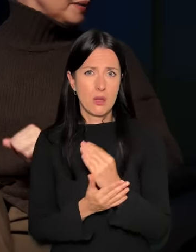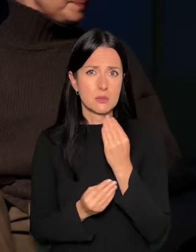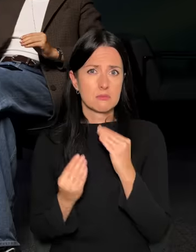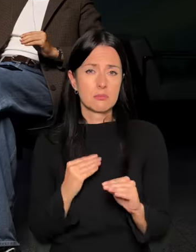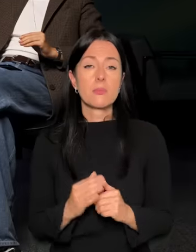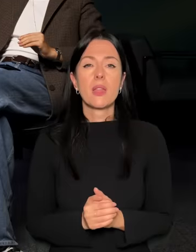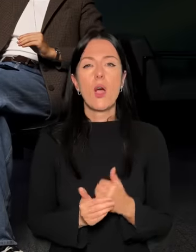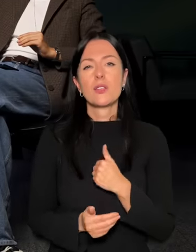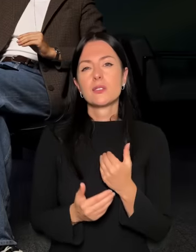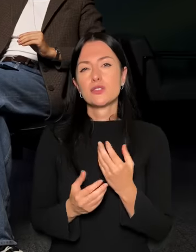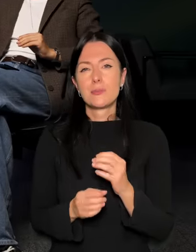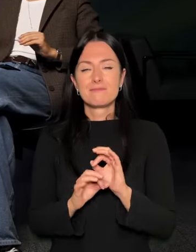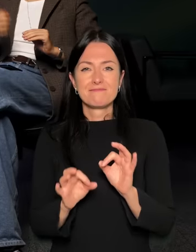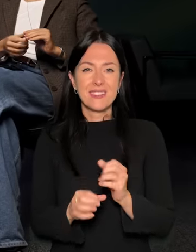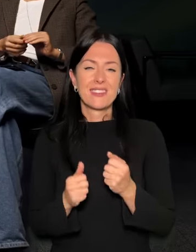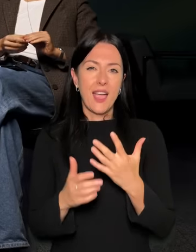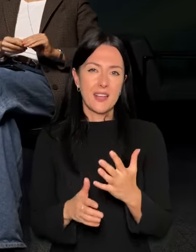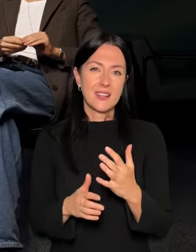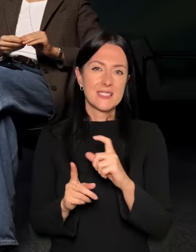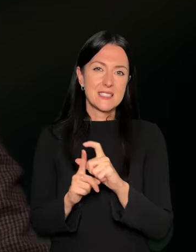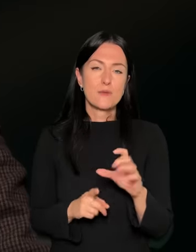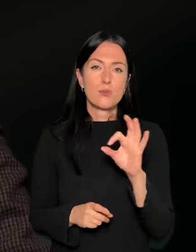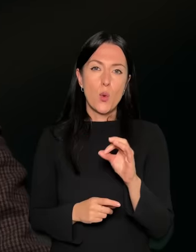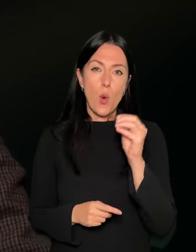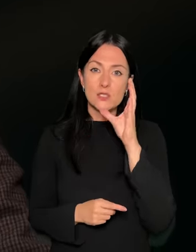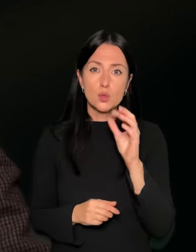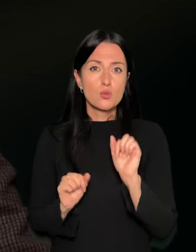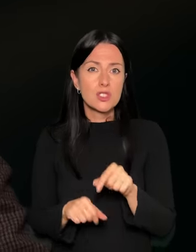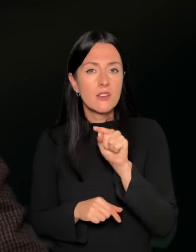Yes. I also wanted to say a few words about education. Nata, perhaps you've encountered